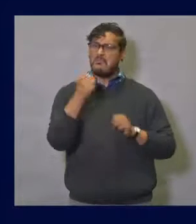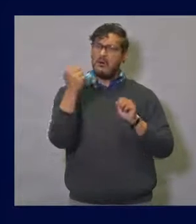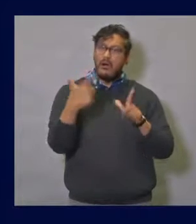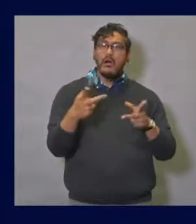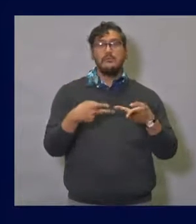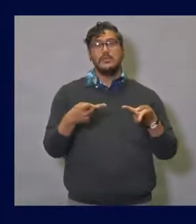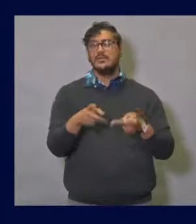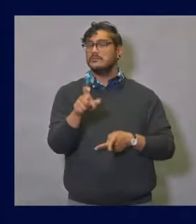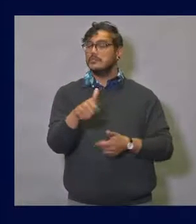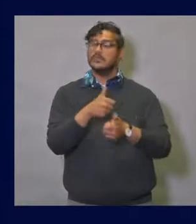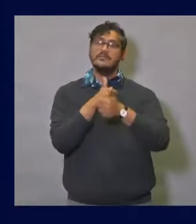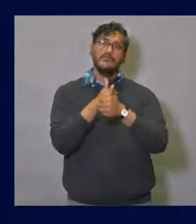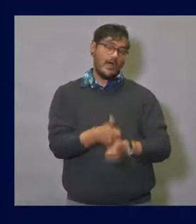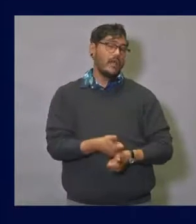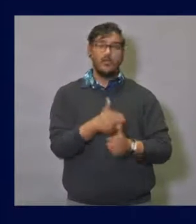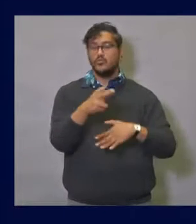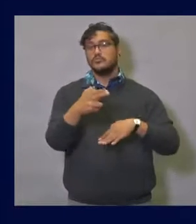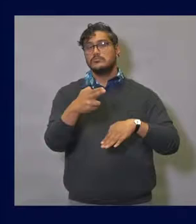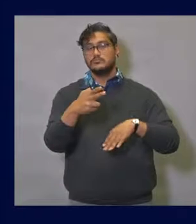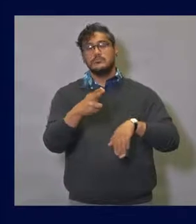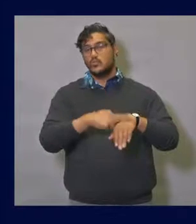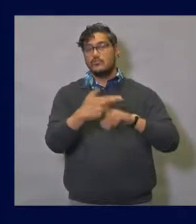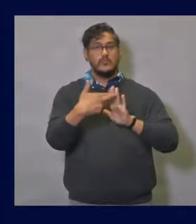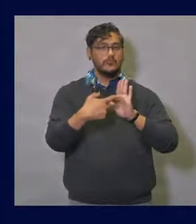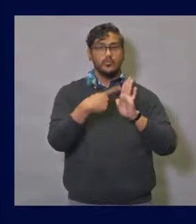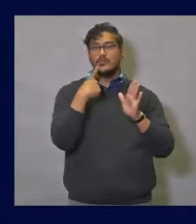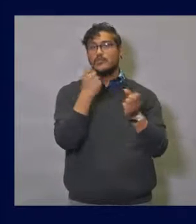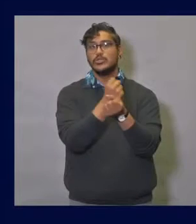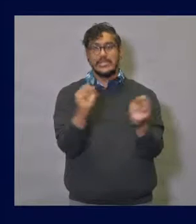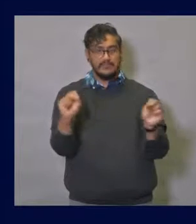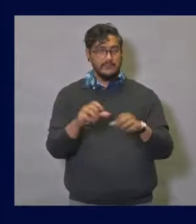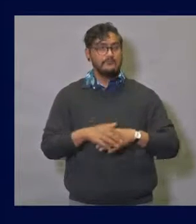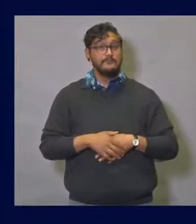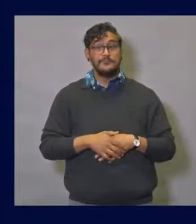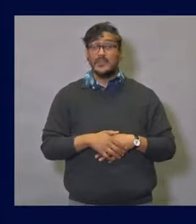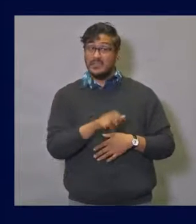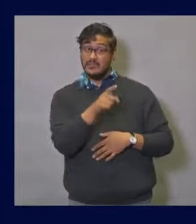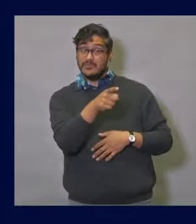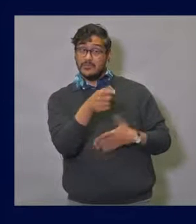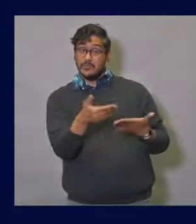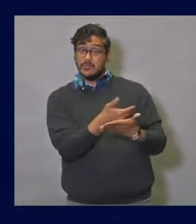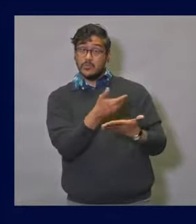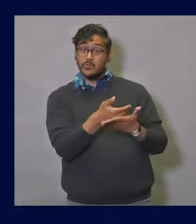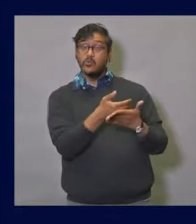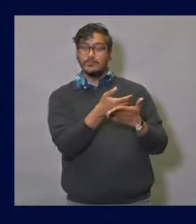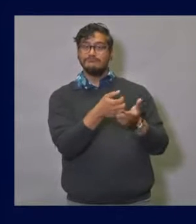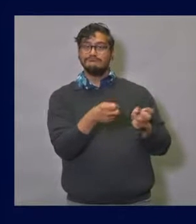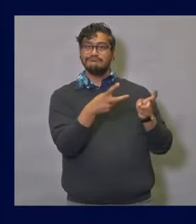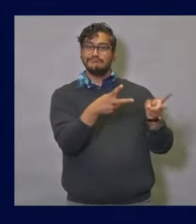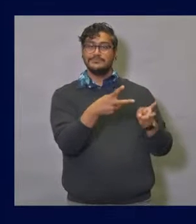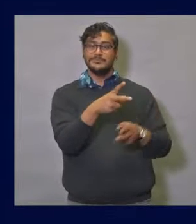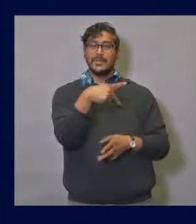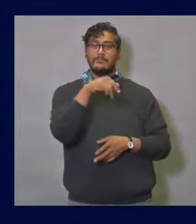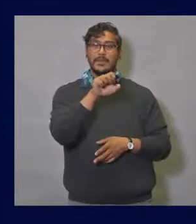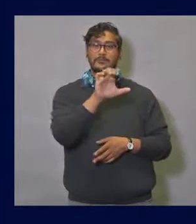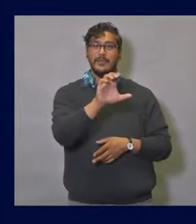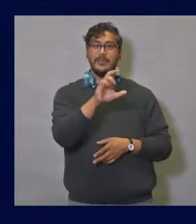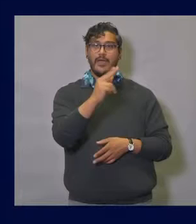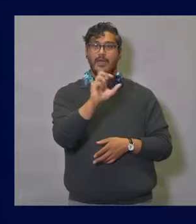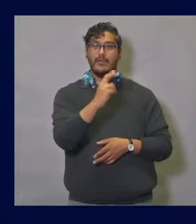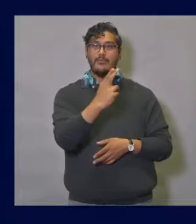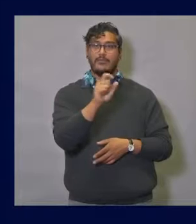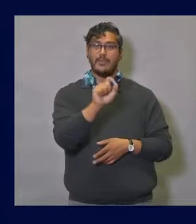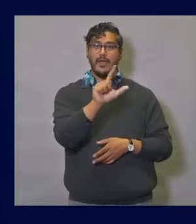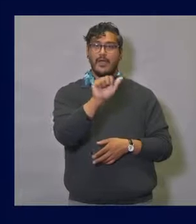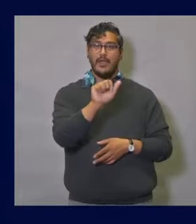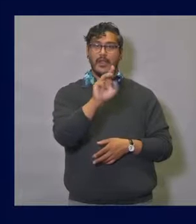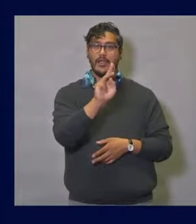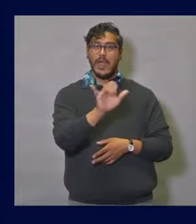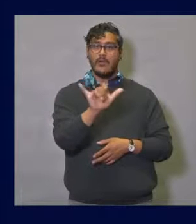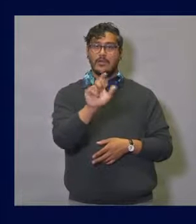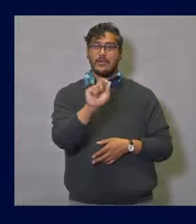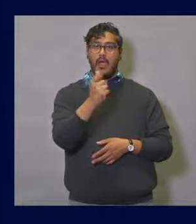INDOOR ACTIVITY.